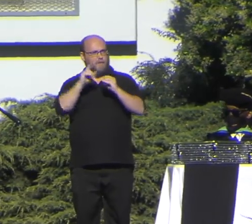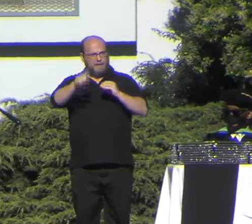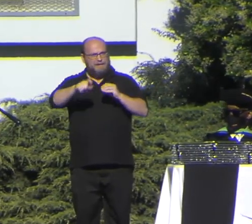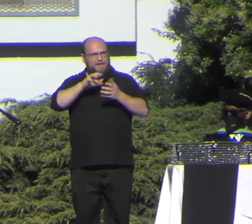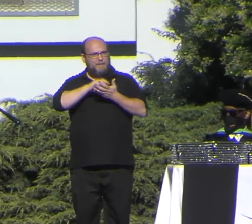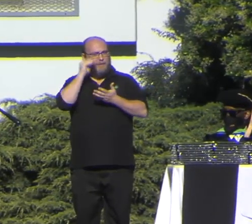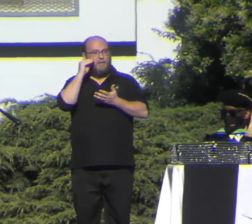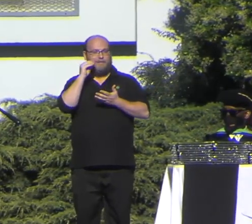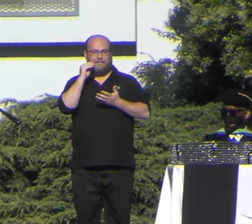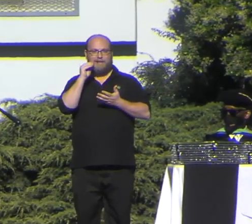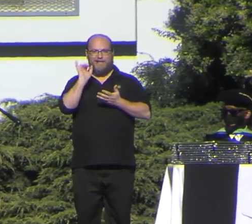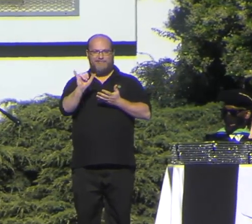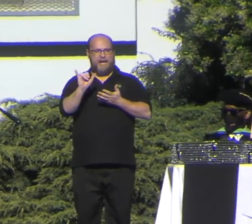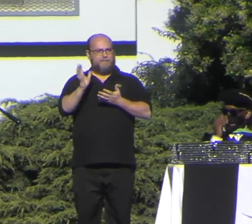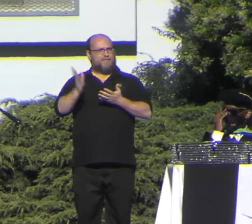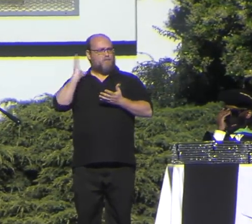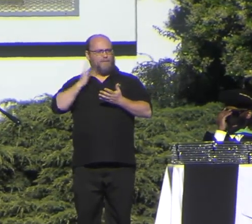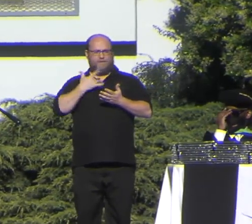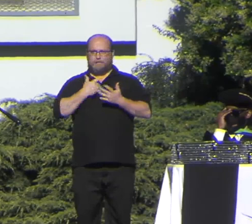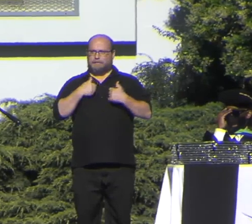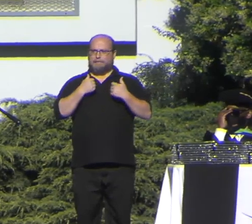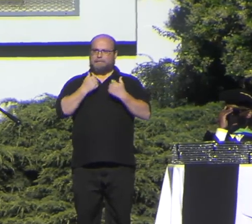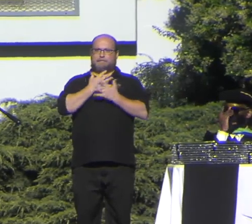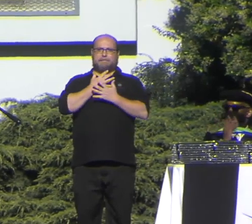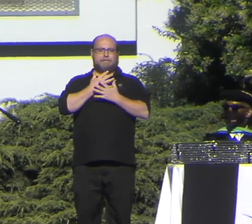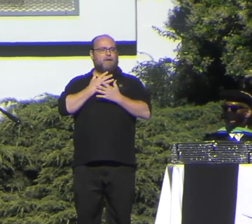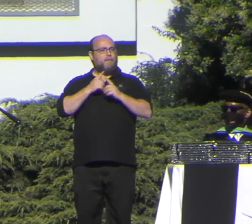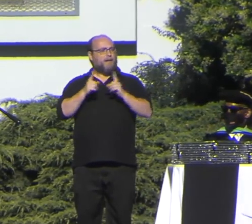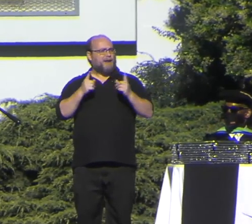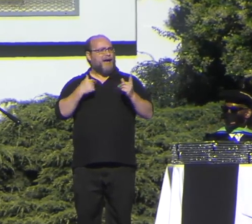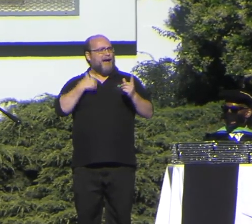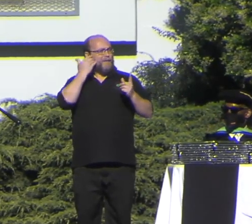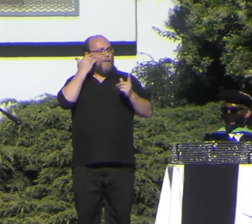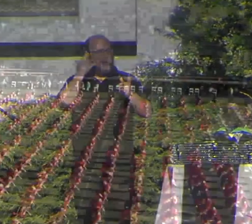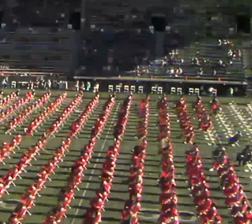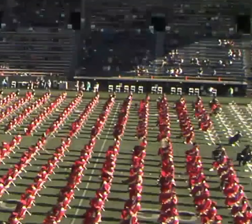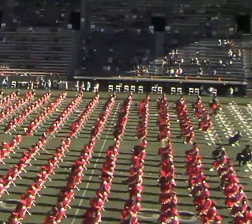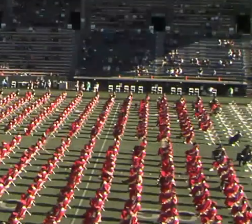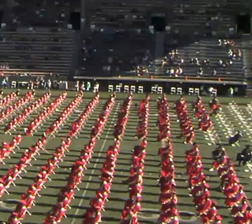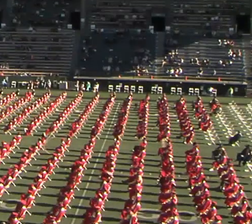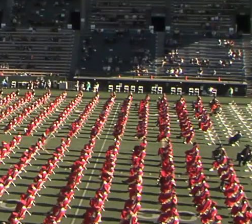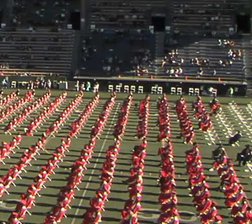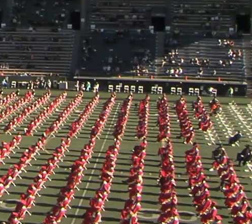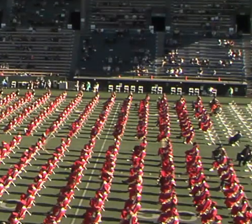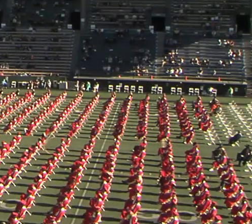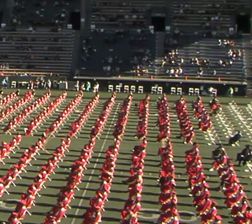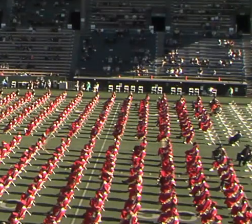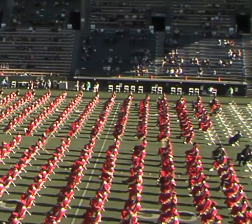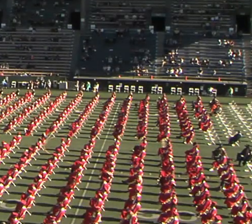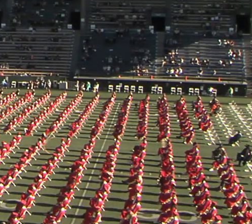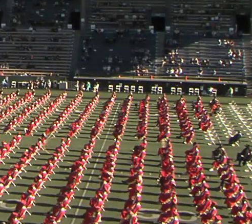But now I understand I don't need to know all the answers. No one does. What I learned from Ballard is the greatest gift of all.